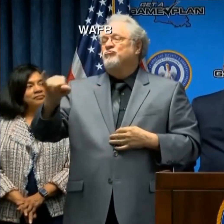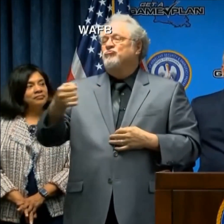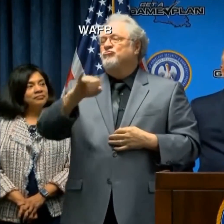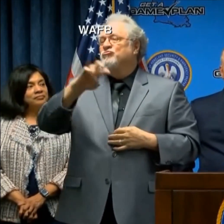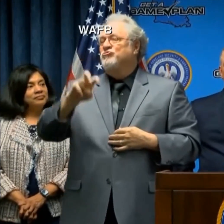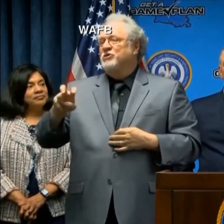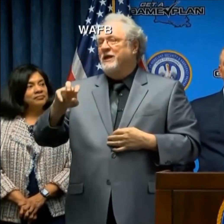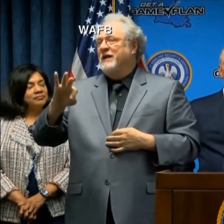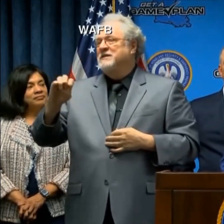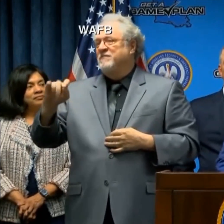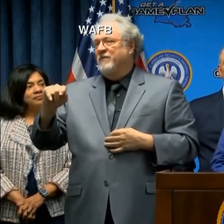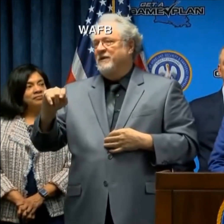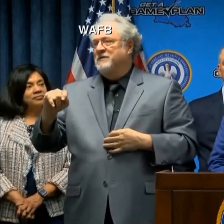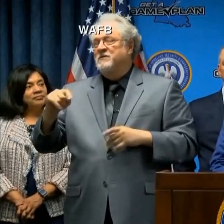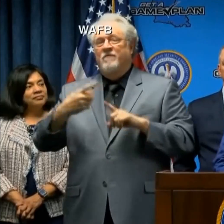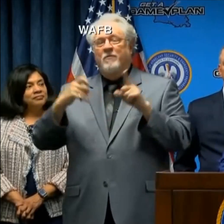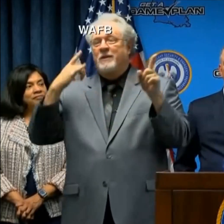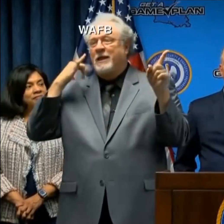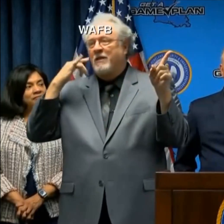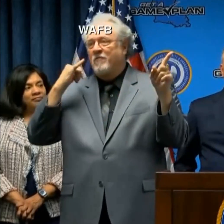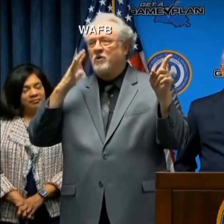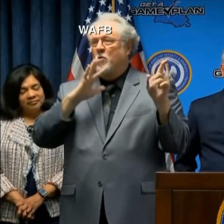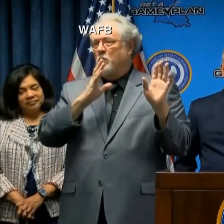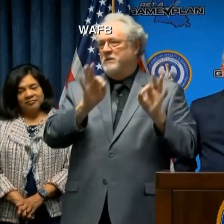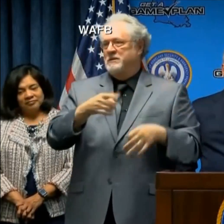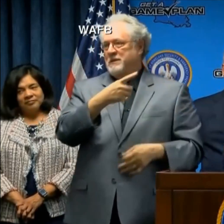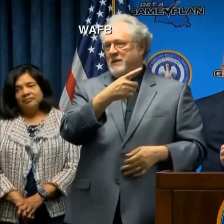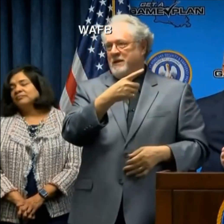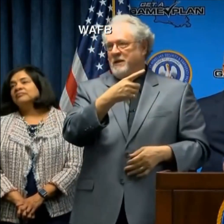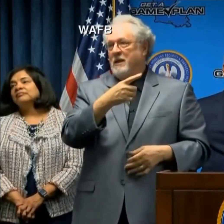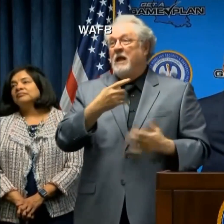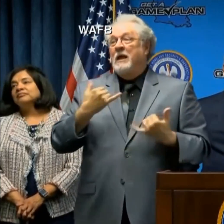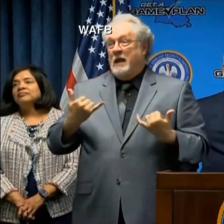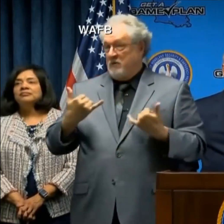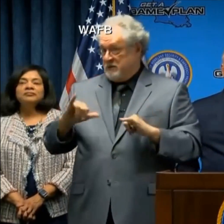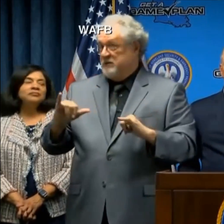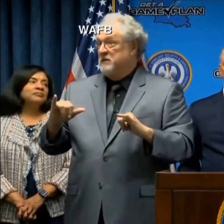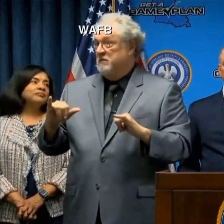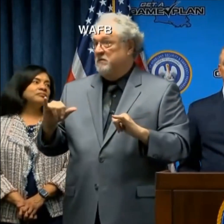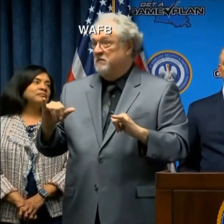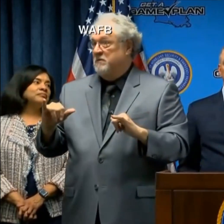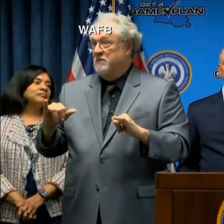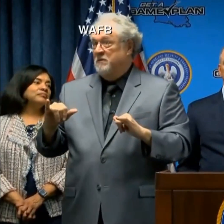out of California they will make that decision right now it's still on French